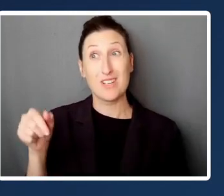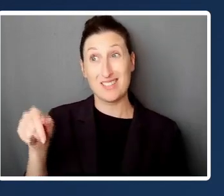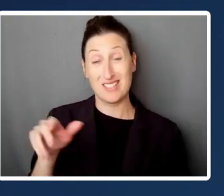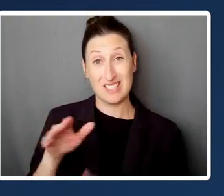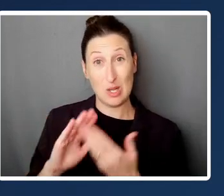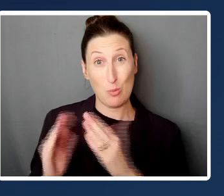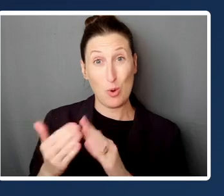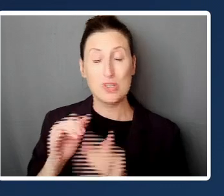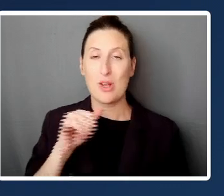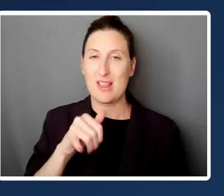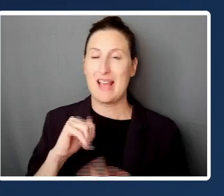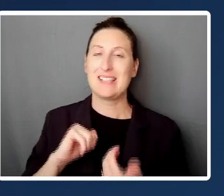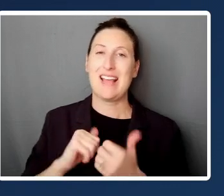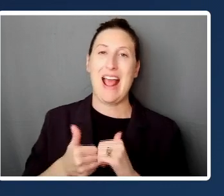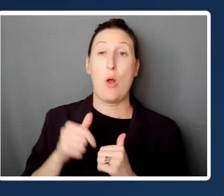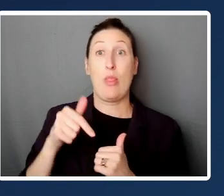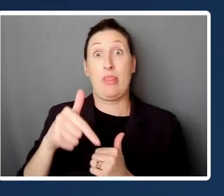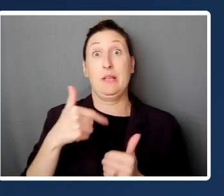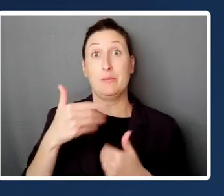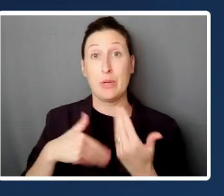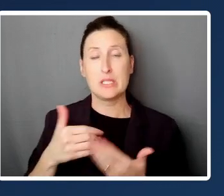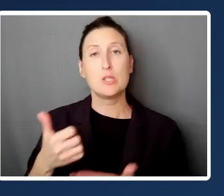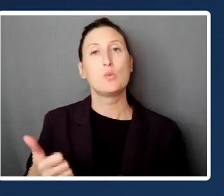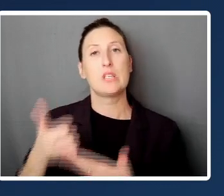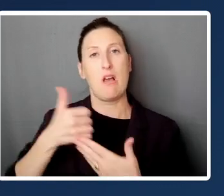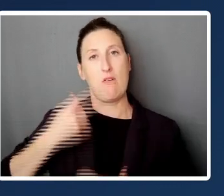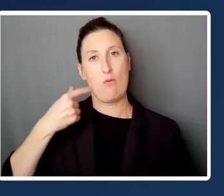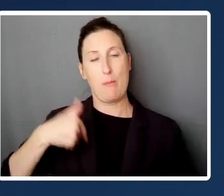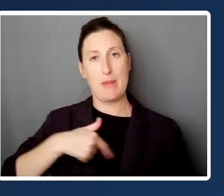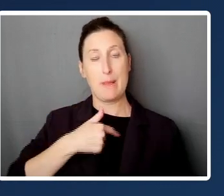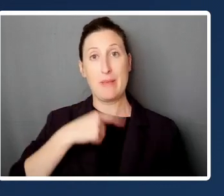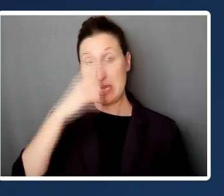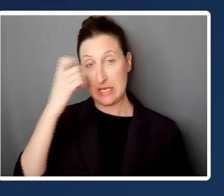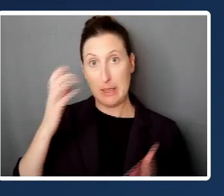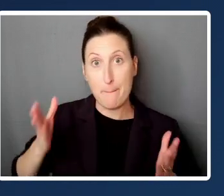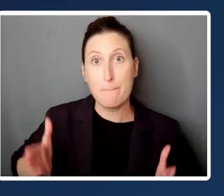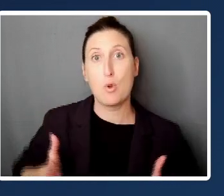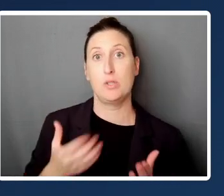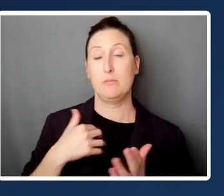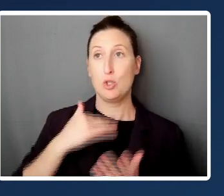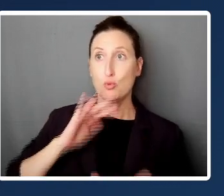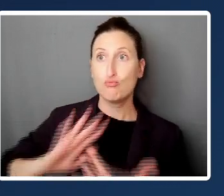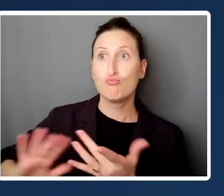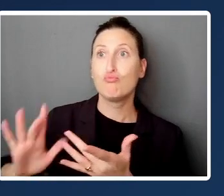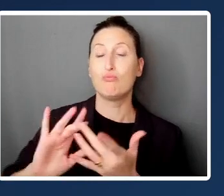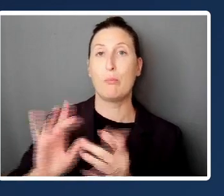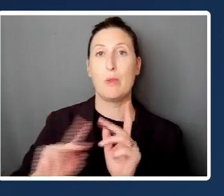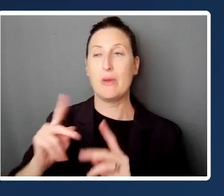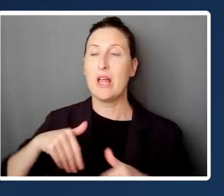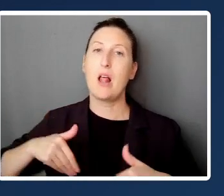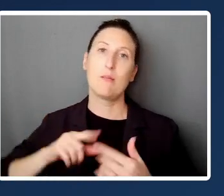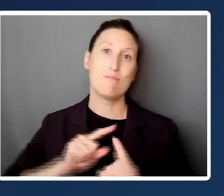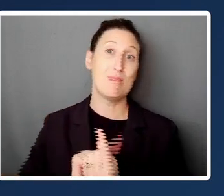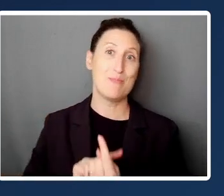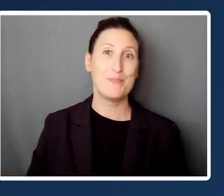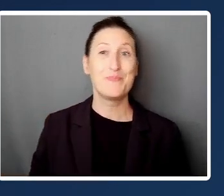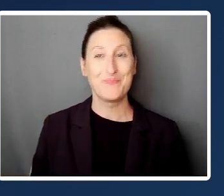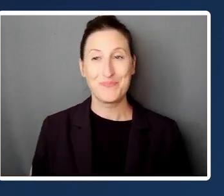was so helpful for me, because it kind of pushed me to reach out to people that I hadn't met yet. Kim Robledo-Diga: Oh, perfect. And thanks for sharing.